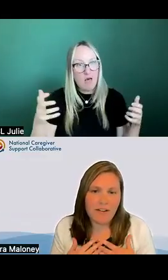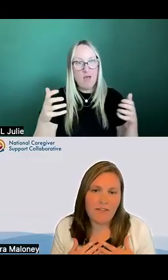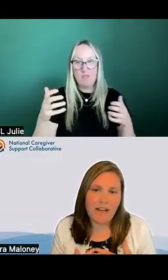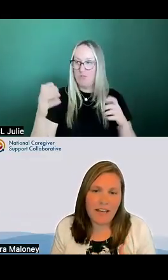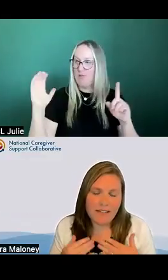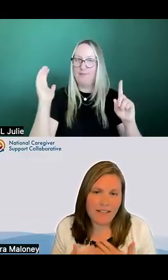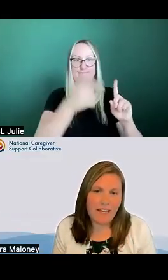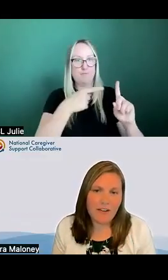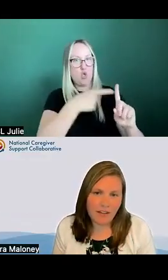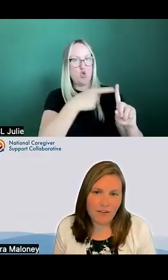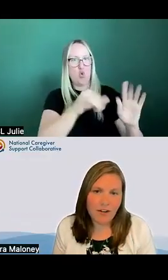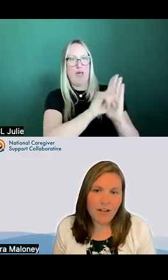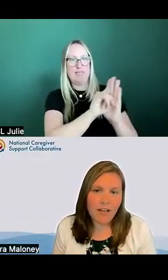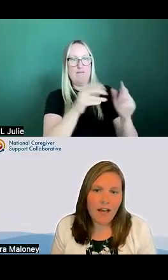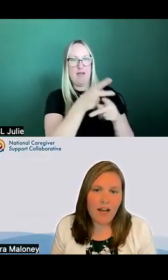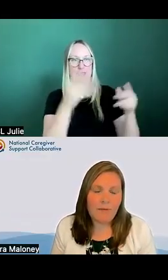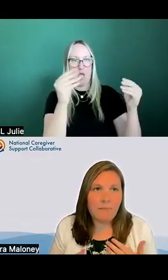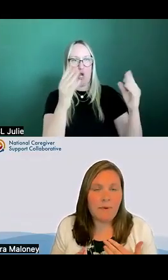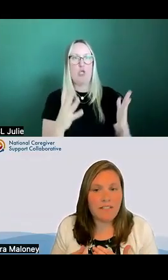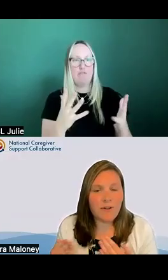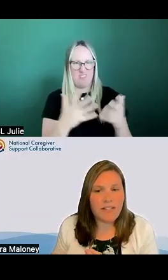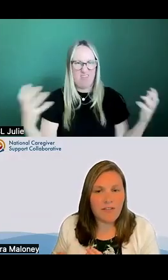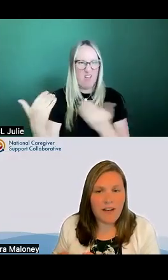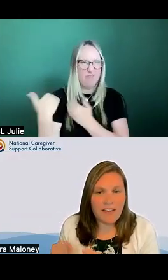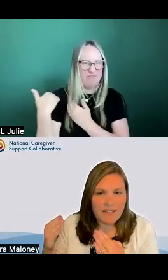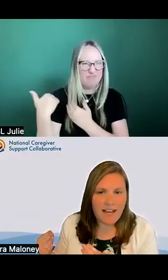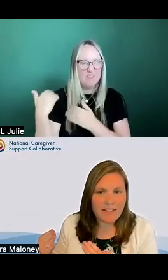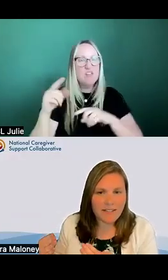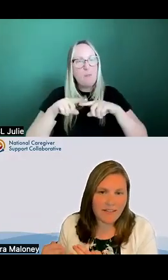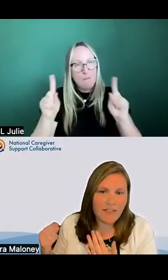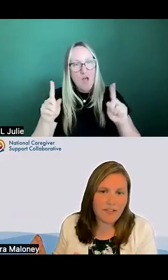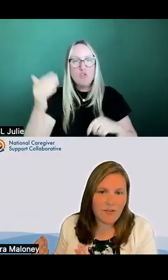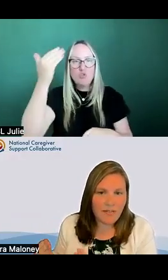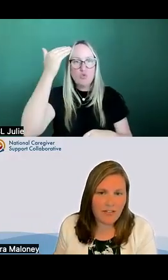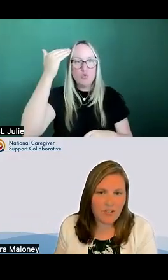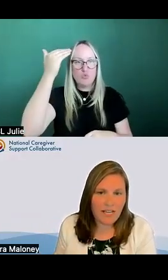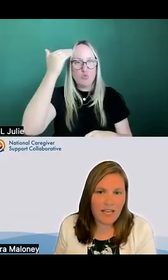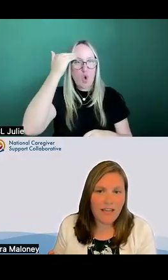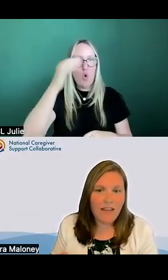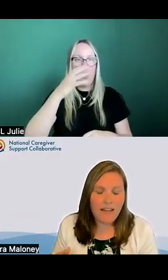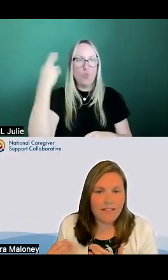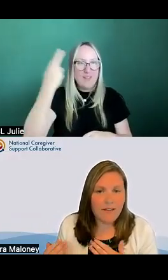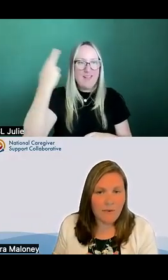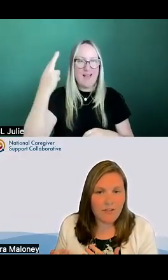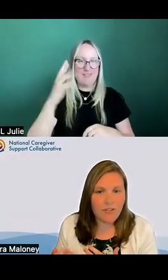identify as a caregiver but to identify the tasks that they're doing each day is a much